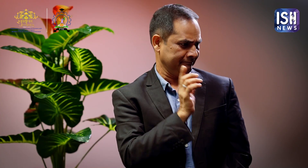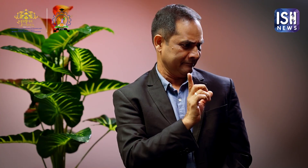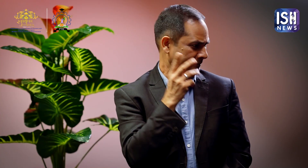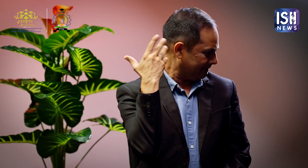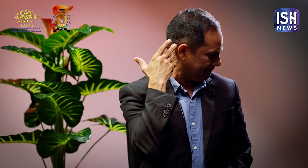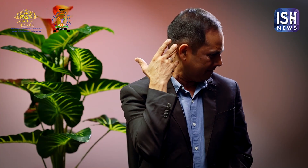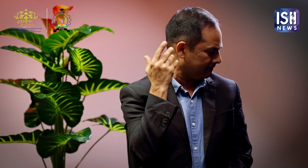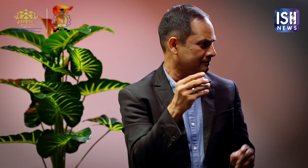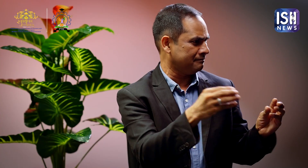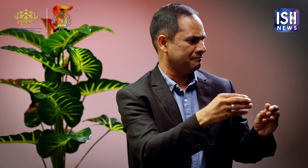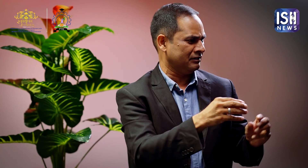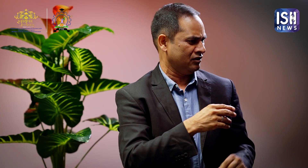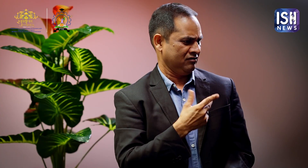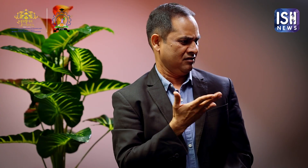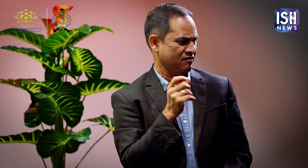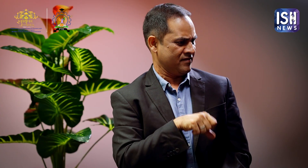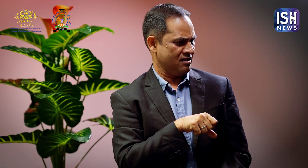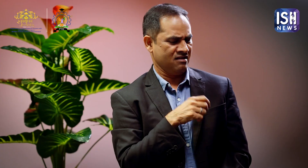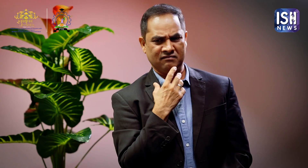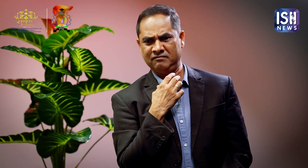Then, they tried cochlear implants and found out they didn’t always work either.